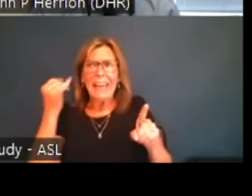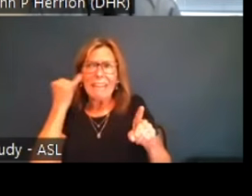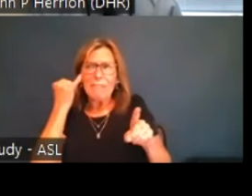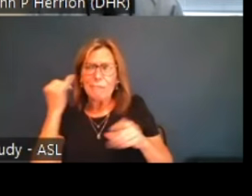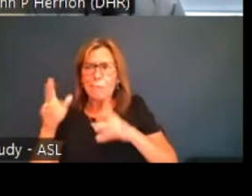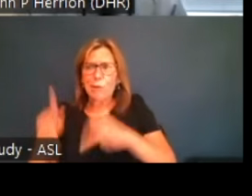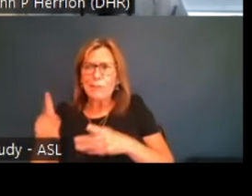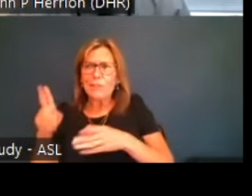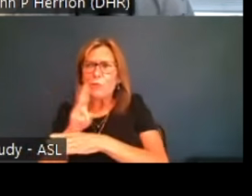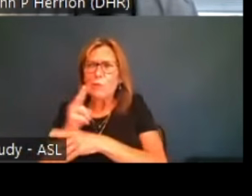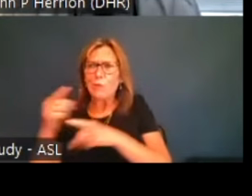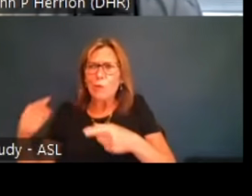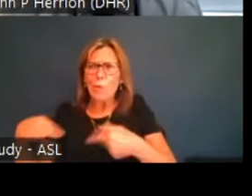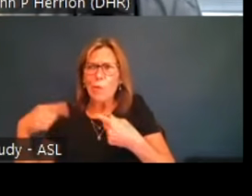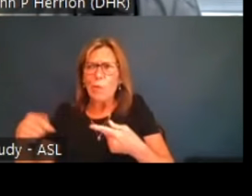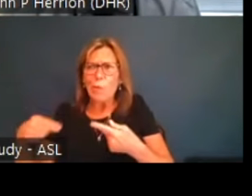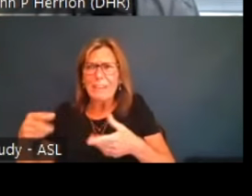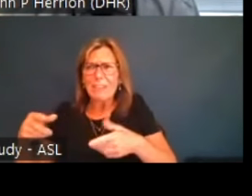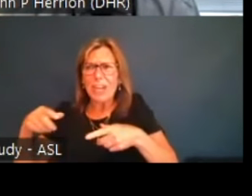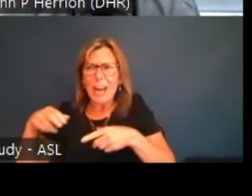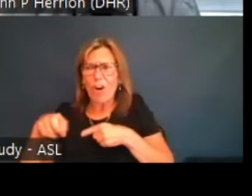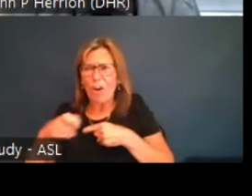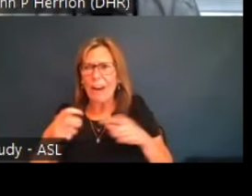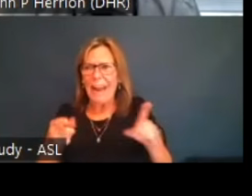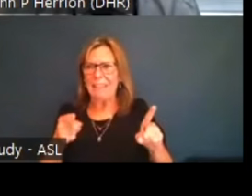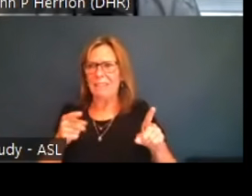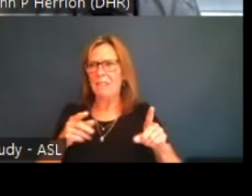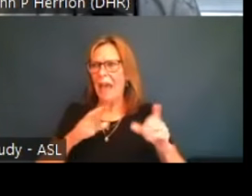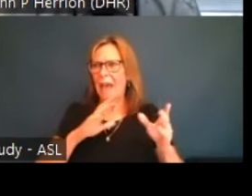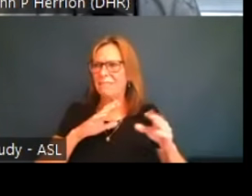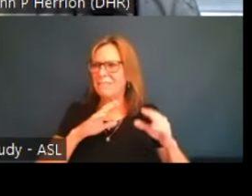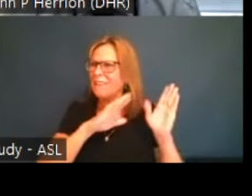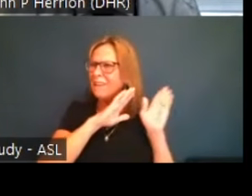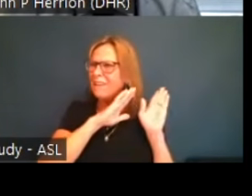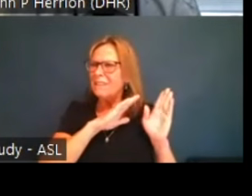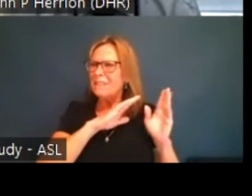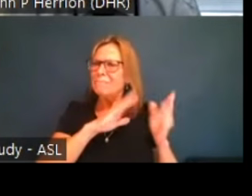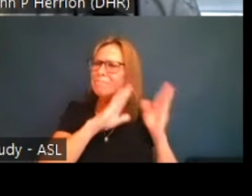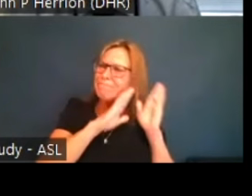area, I sit on a group of different entities that are trying to work on access to healthcare issues, So if